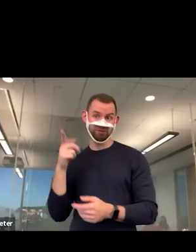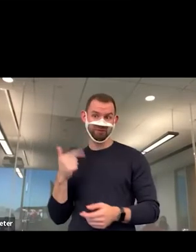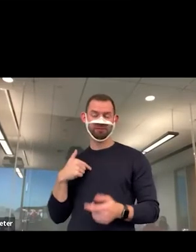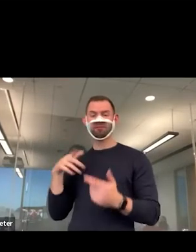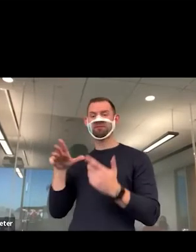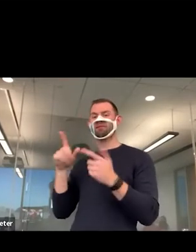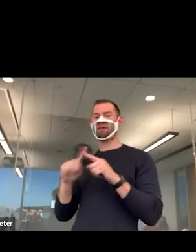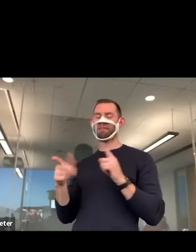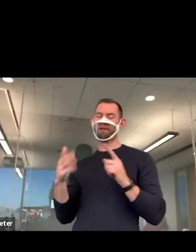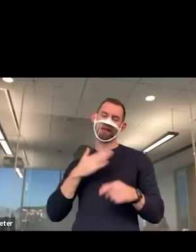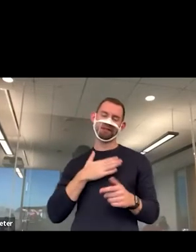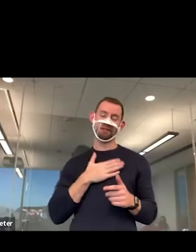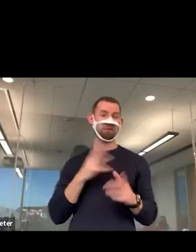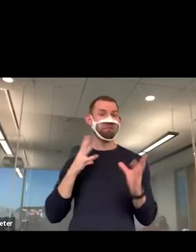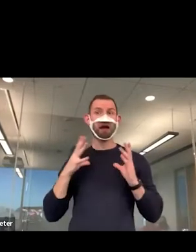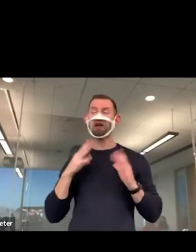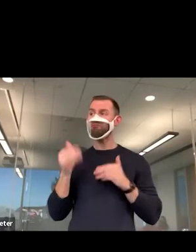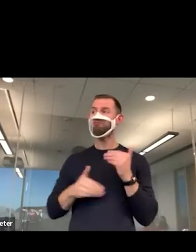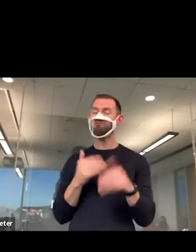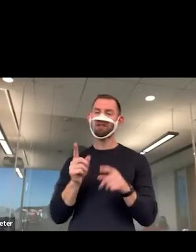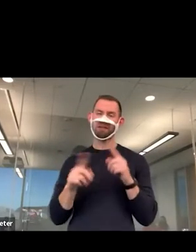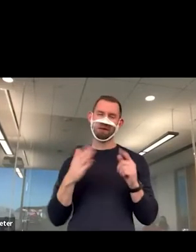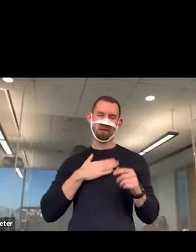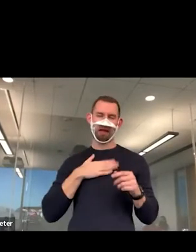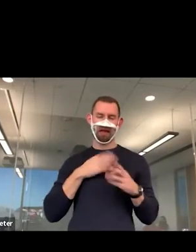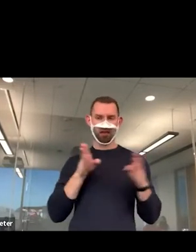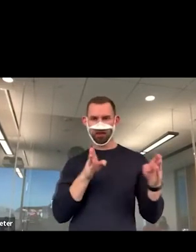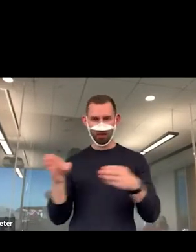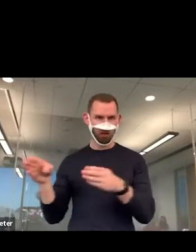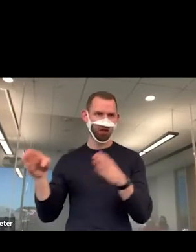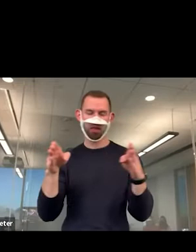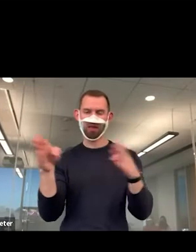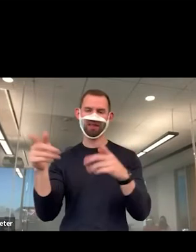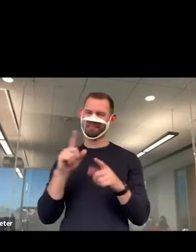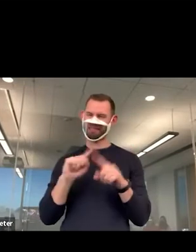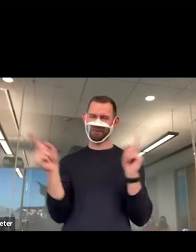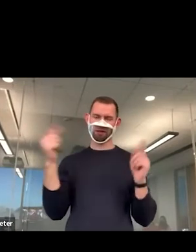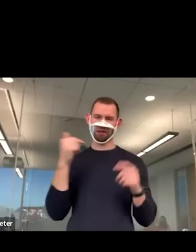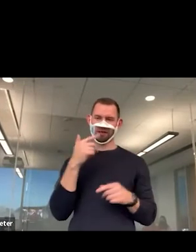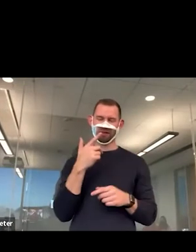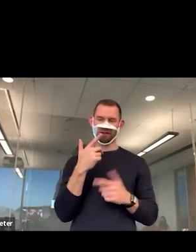to get to classes and it all depends on the elevator and if the elevator is working or not and